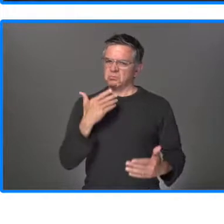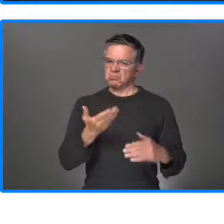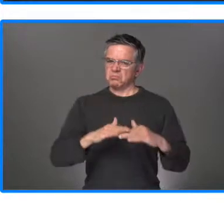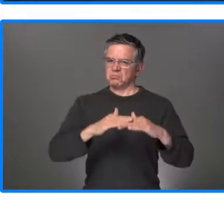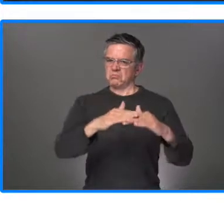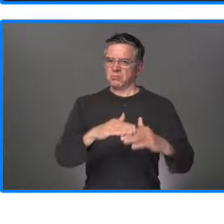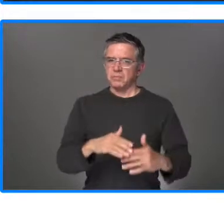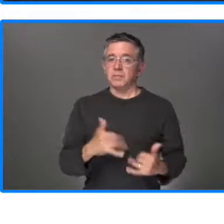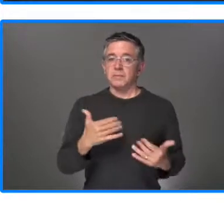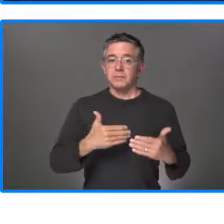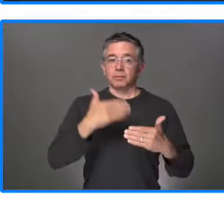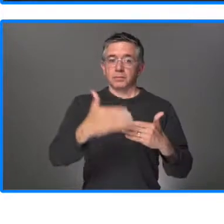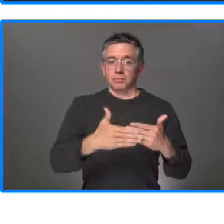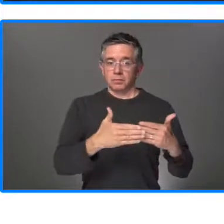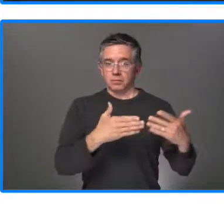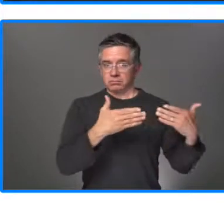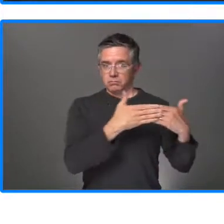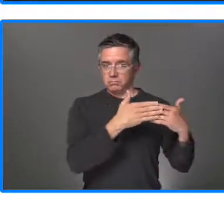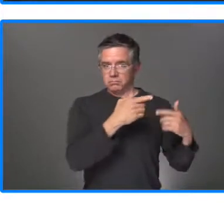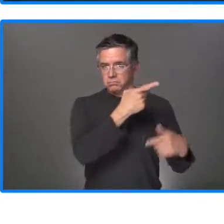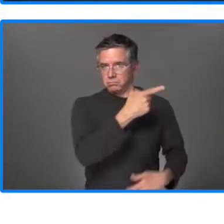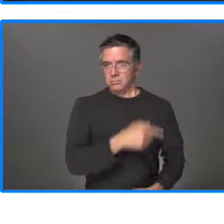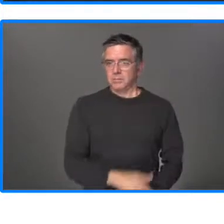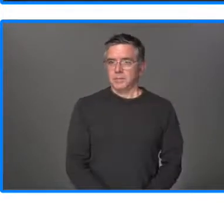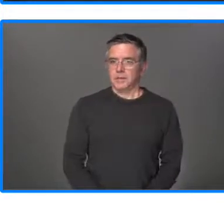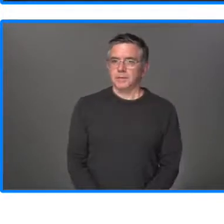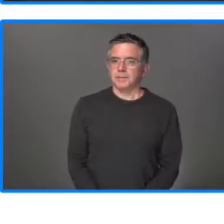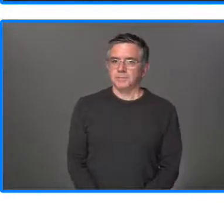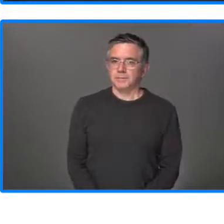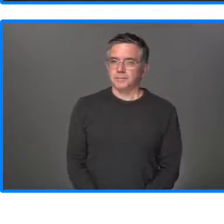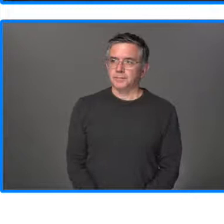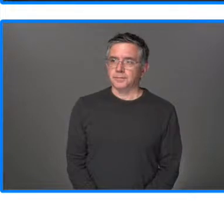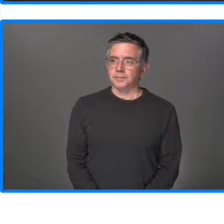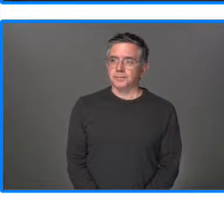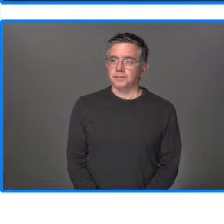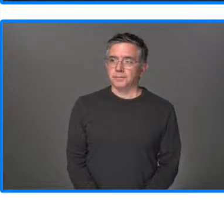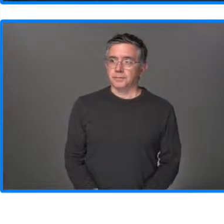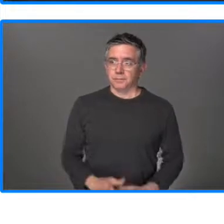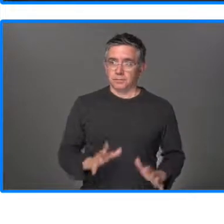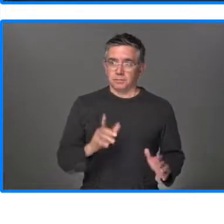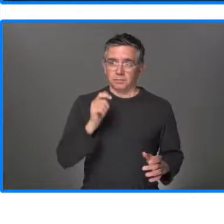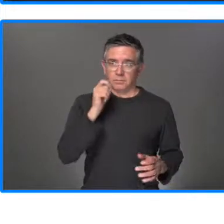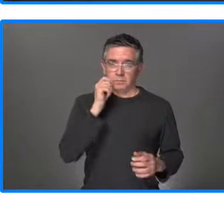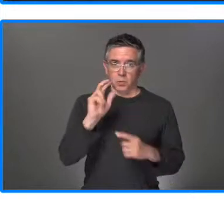So we know that a person's race or ethnicity and the historical and current effects of racism